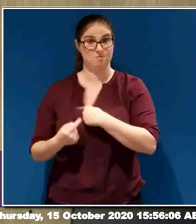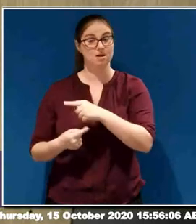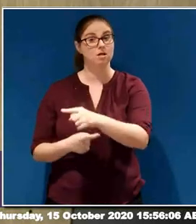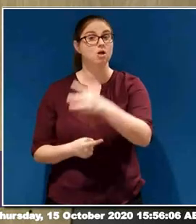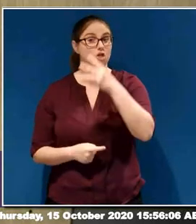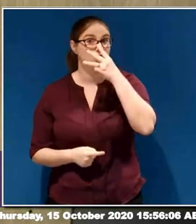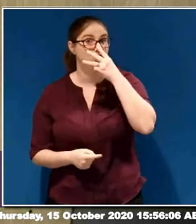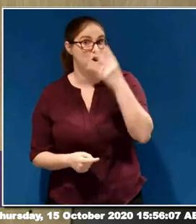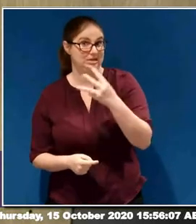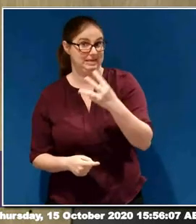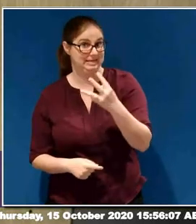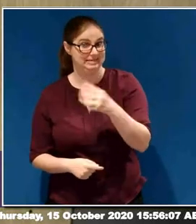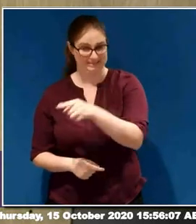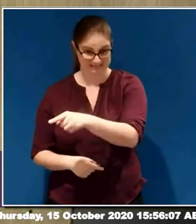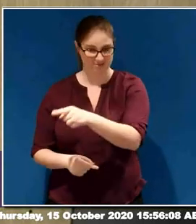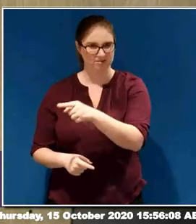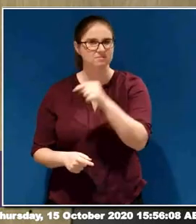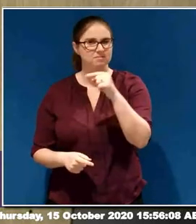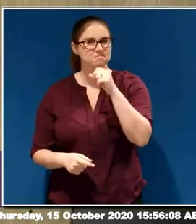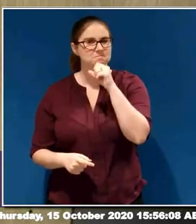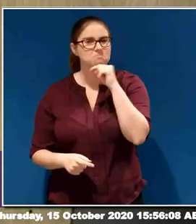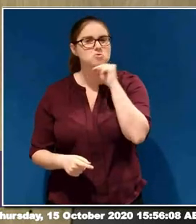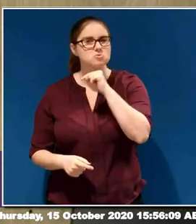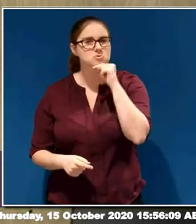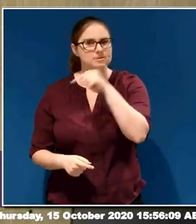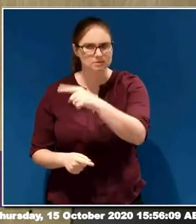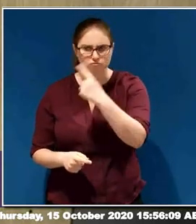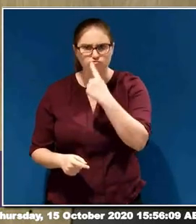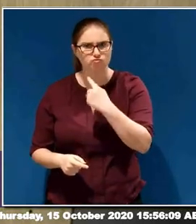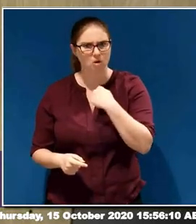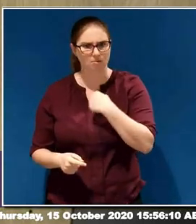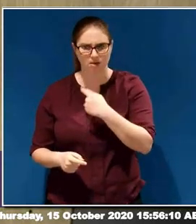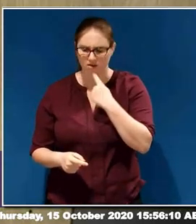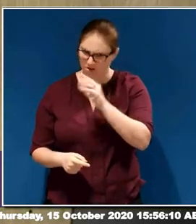"Hey, what's going to happen if you don't change your behaviour?"